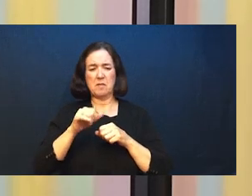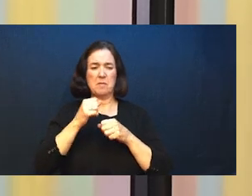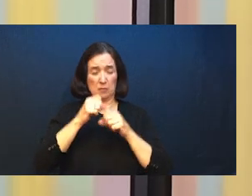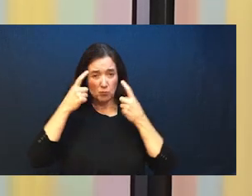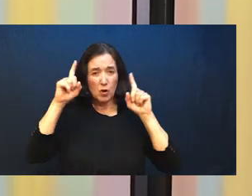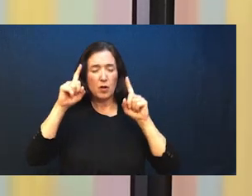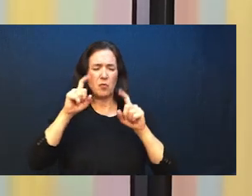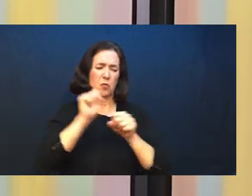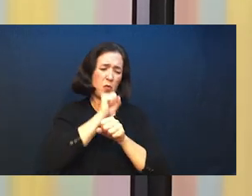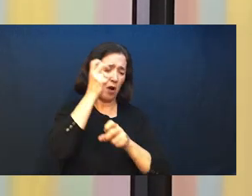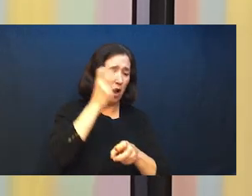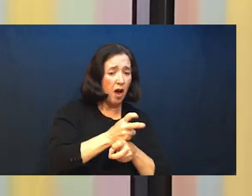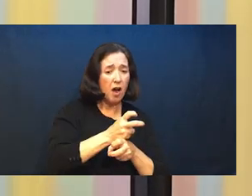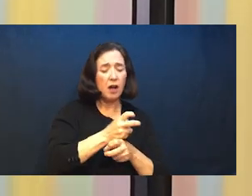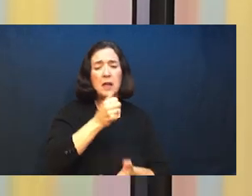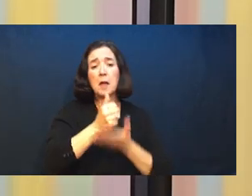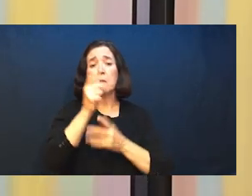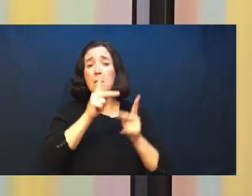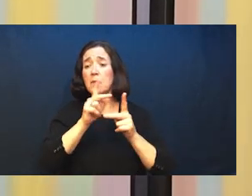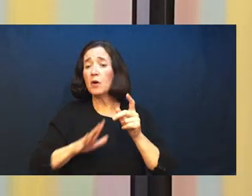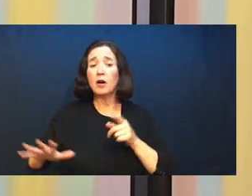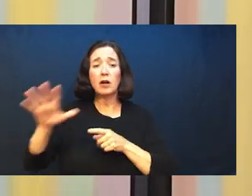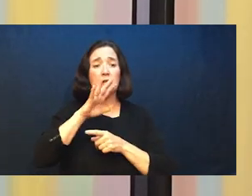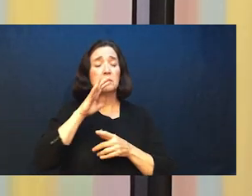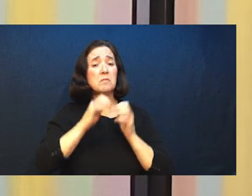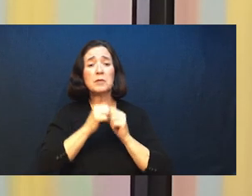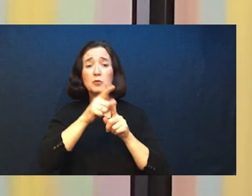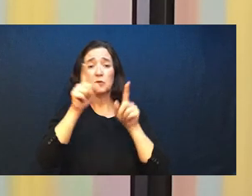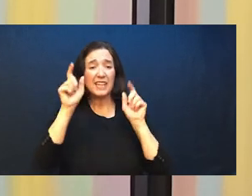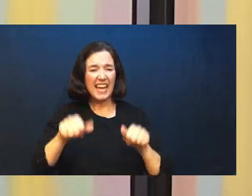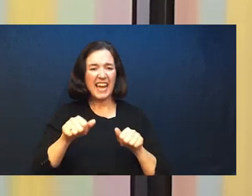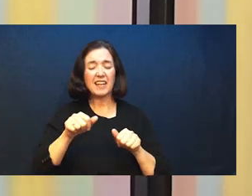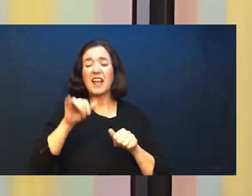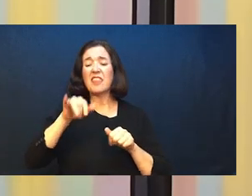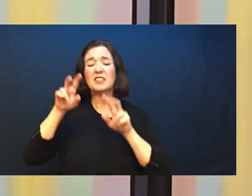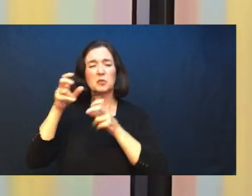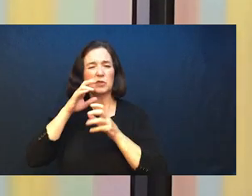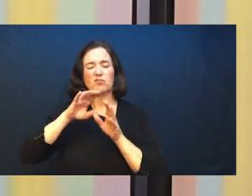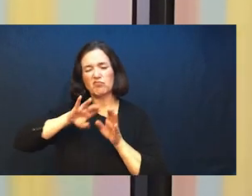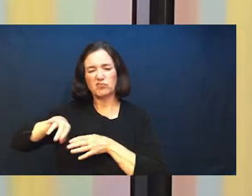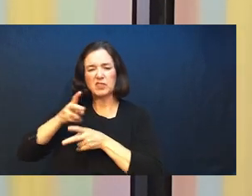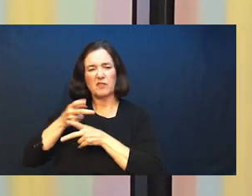Work hard, and help, people and everything else around you as best you can, and this will all take care of itself.